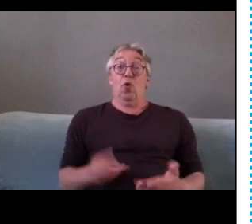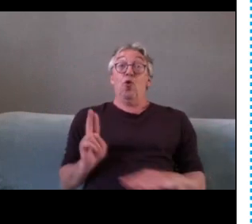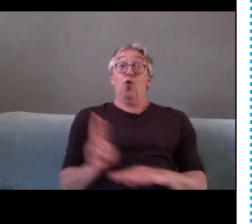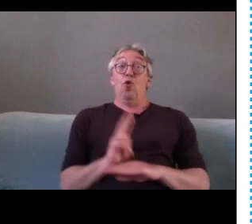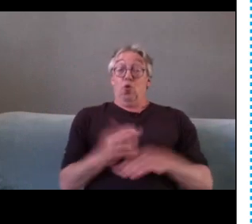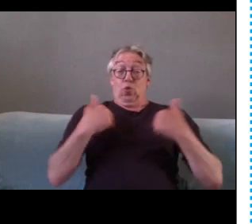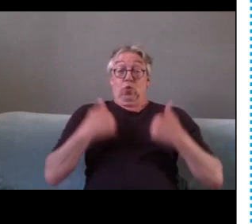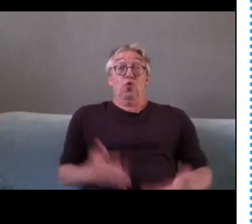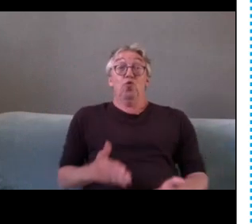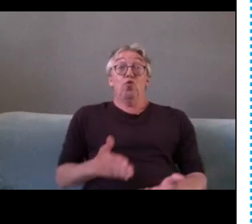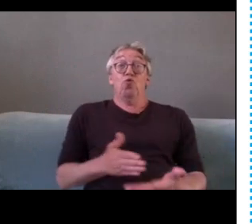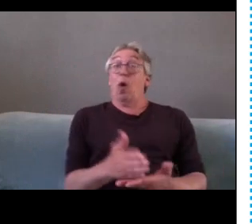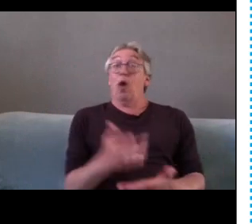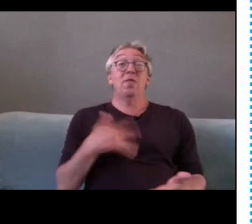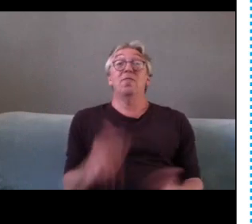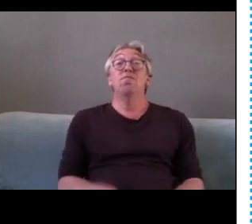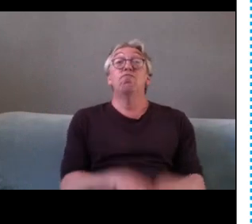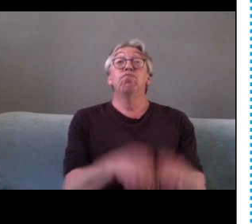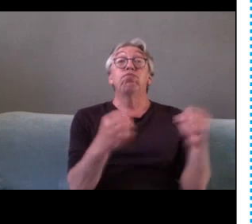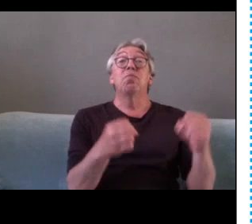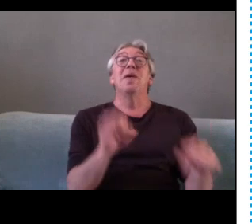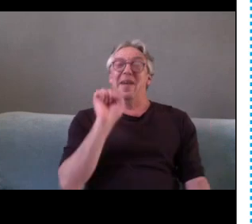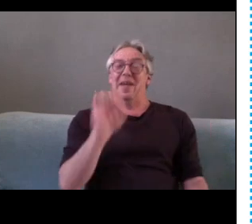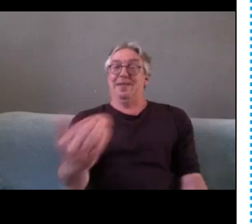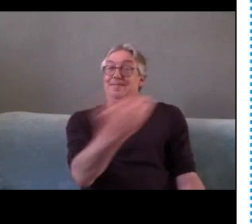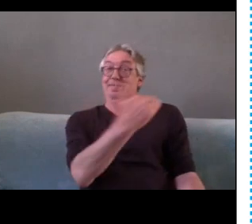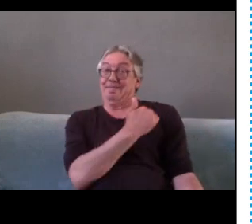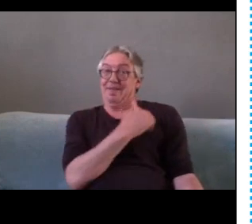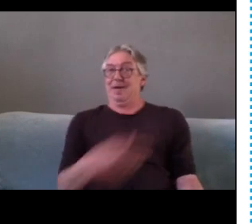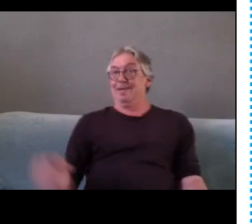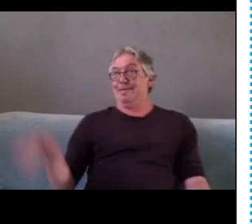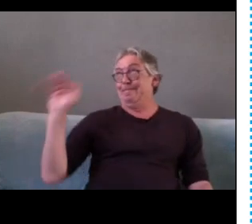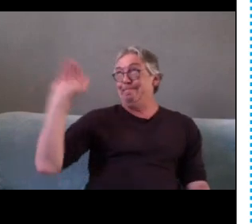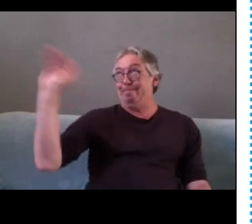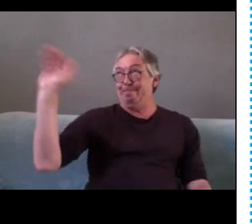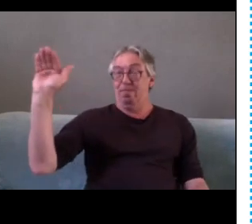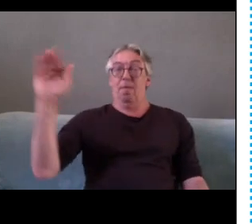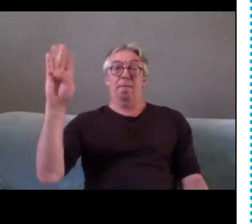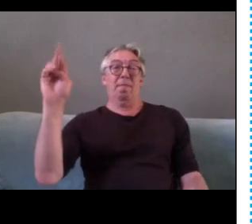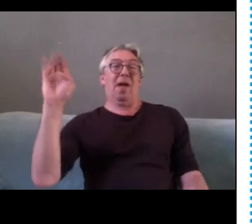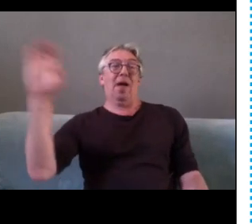So when the laws are being updated in the future at European level,